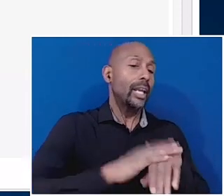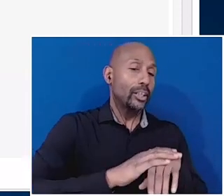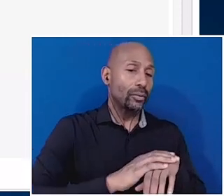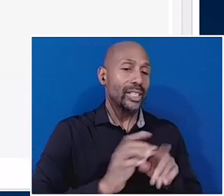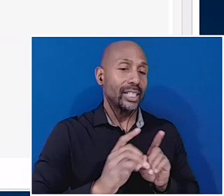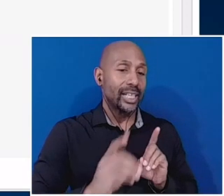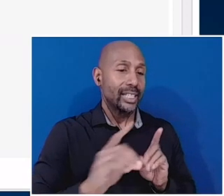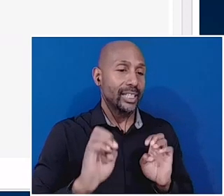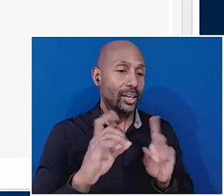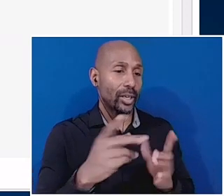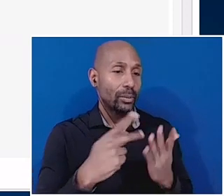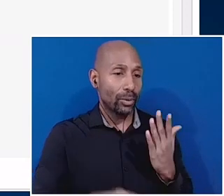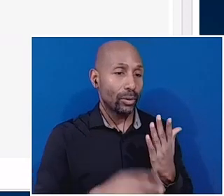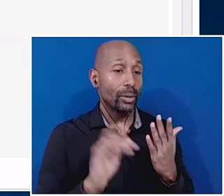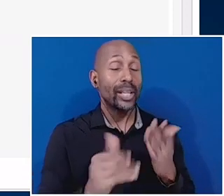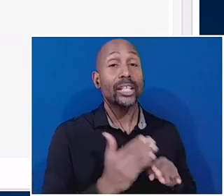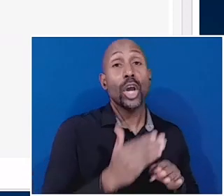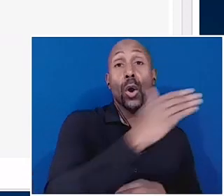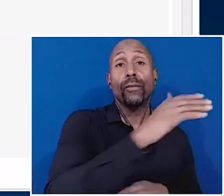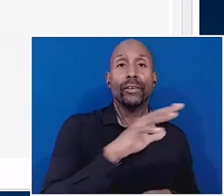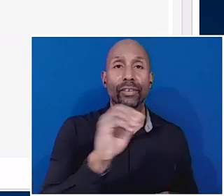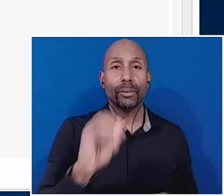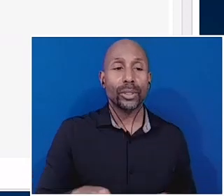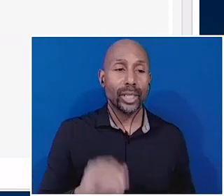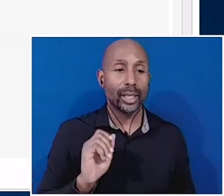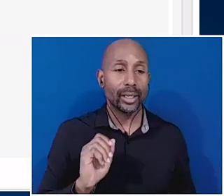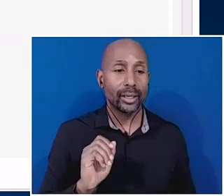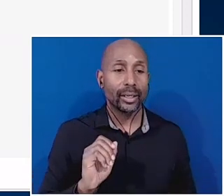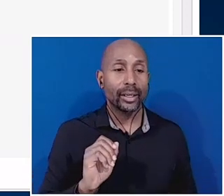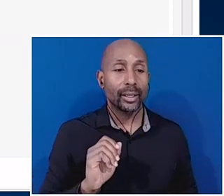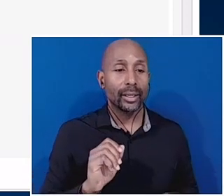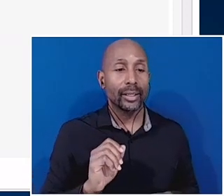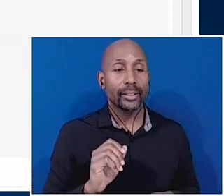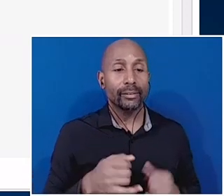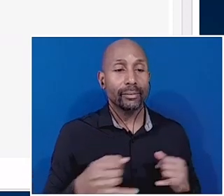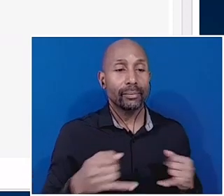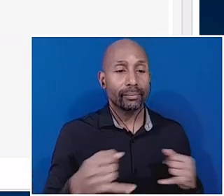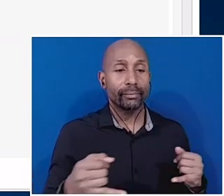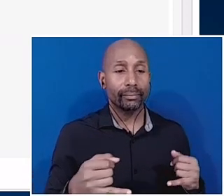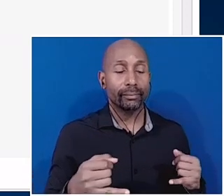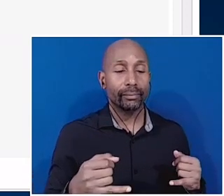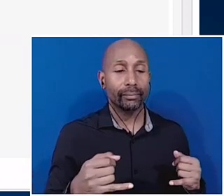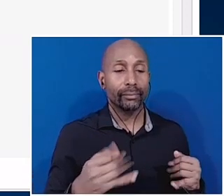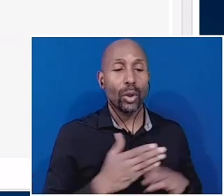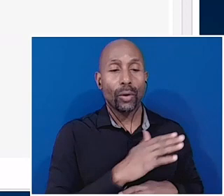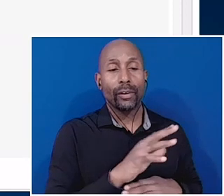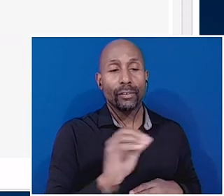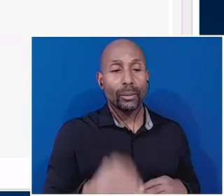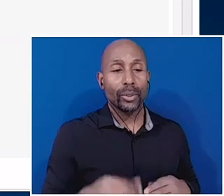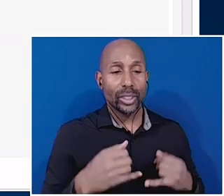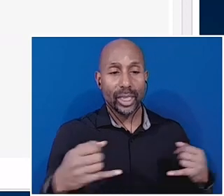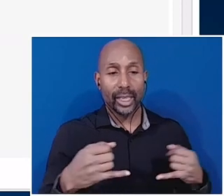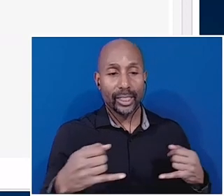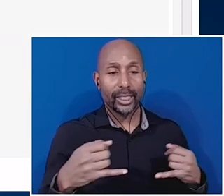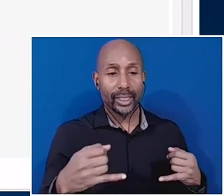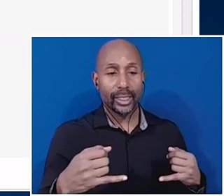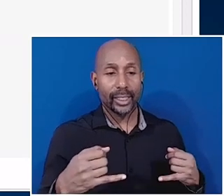that exceeds a 50%, you know, 50% threshold. You know, logically when I read